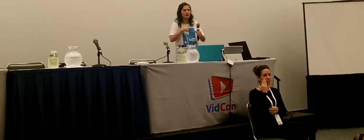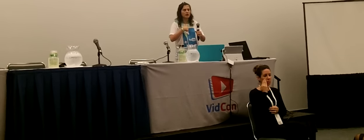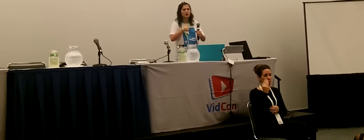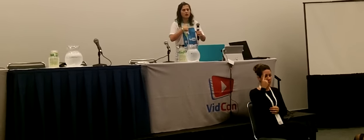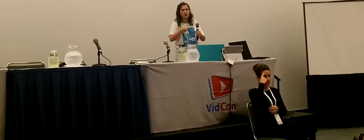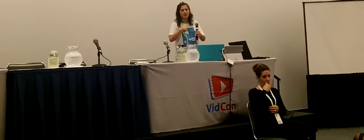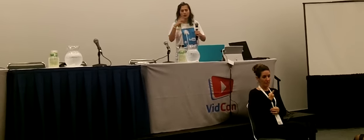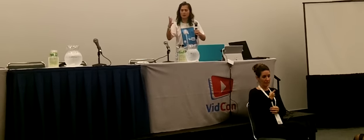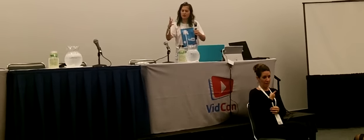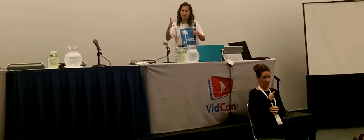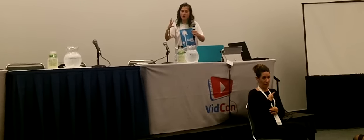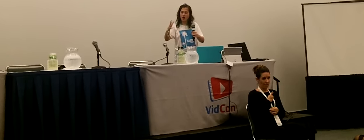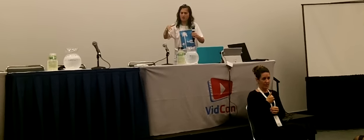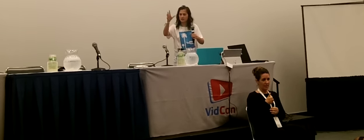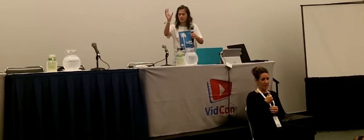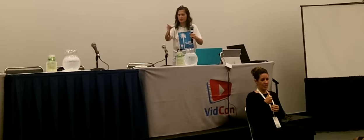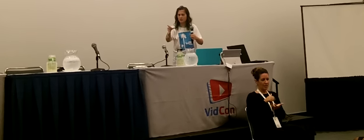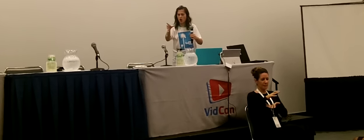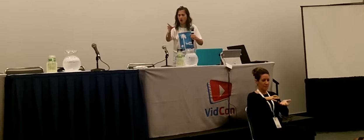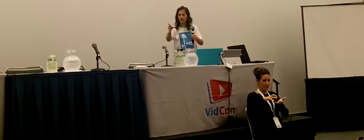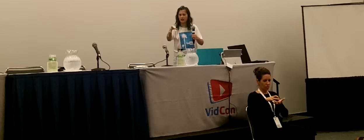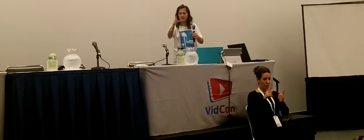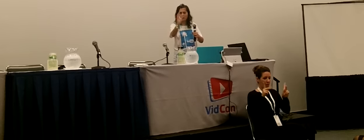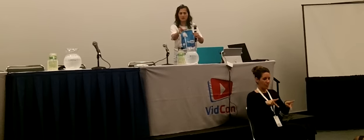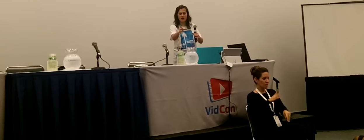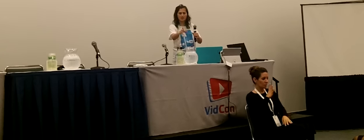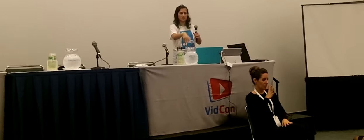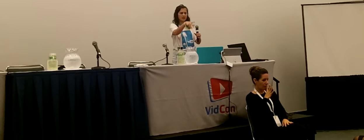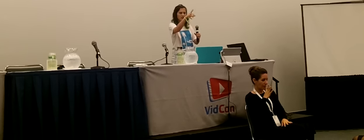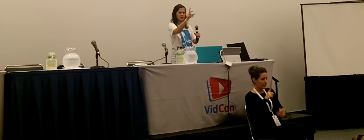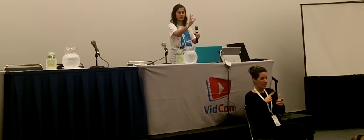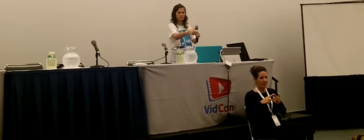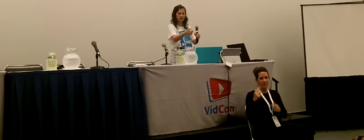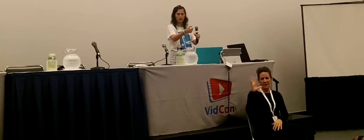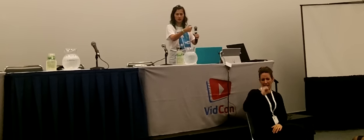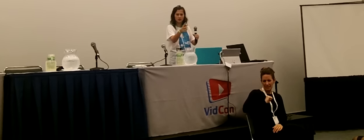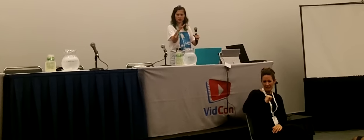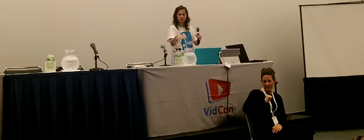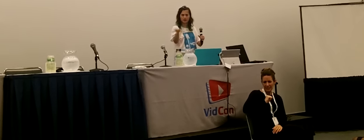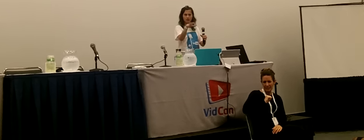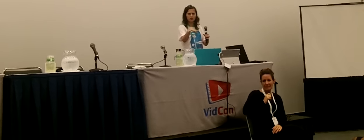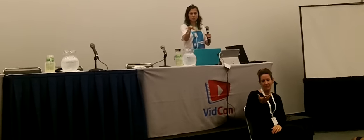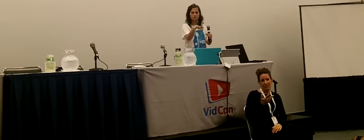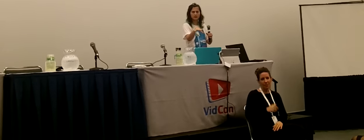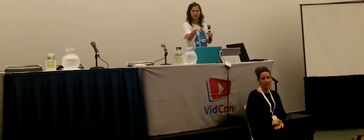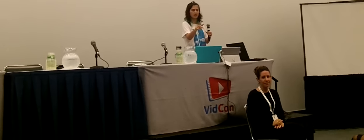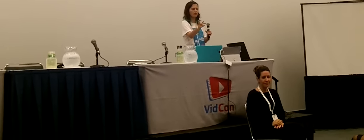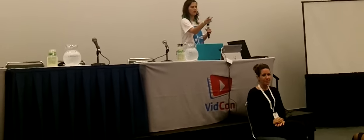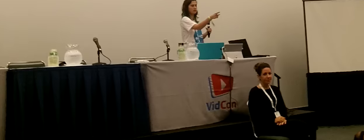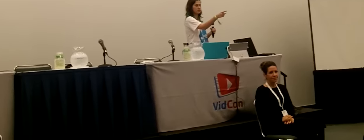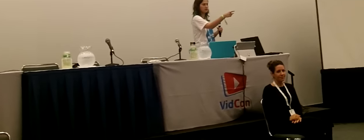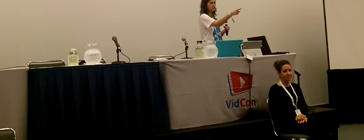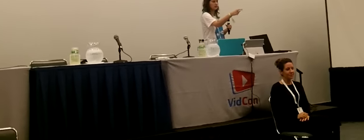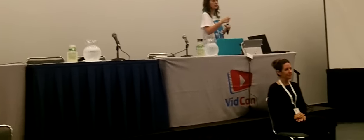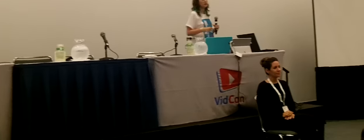For me, it's a mixture of somebody talking and then me guessing, and then like typing, like we'll type together.